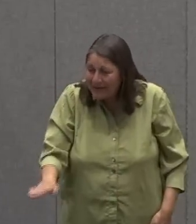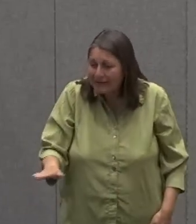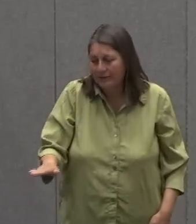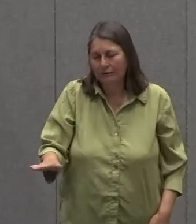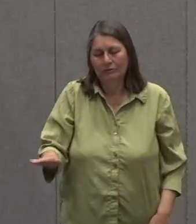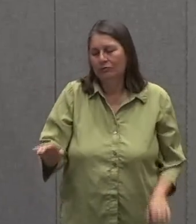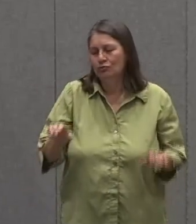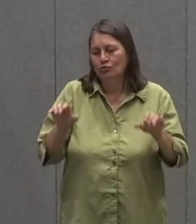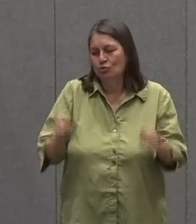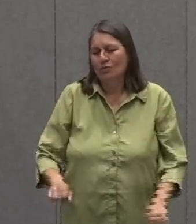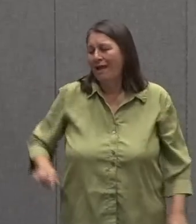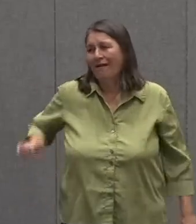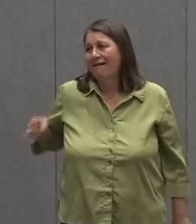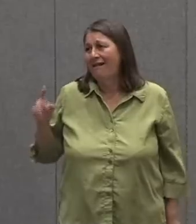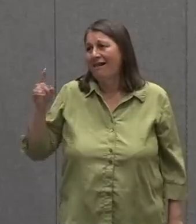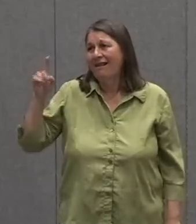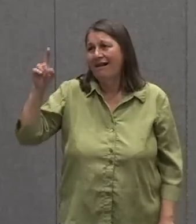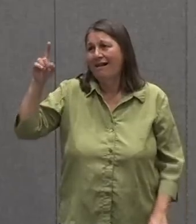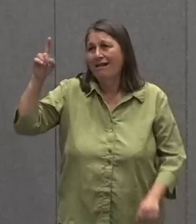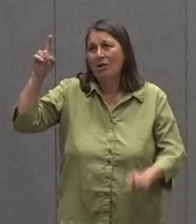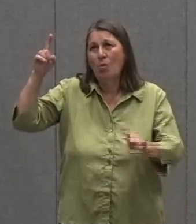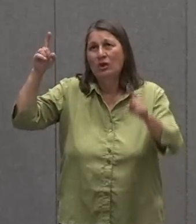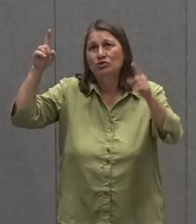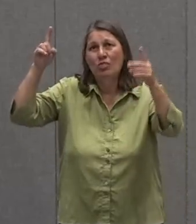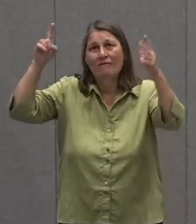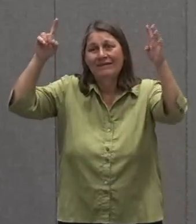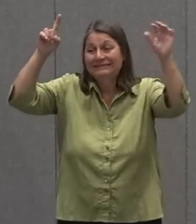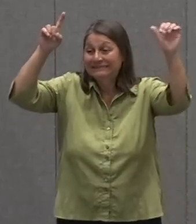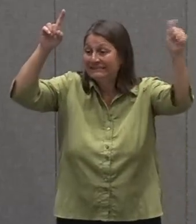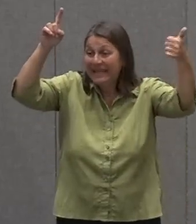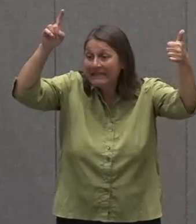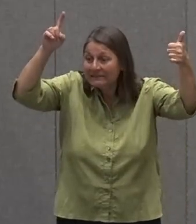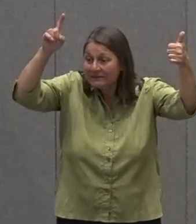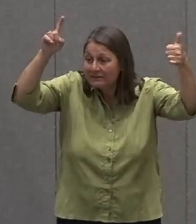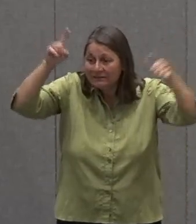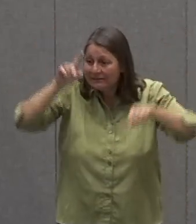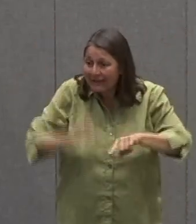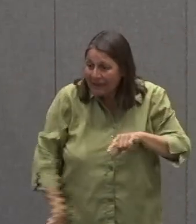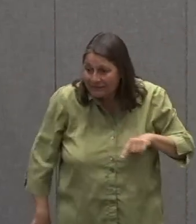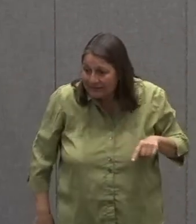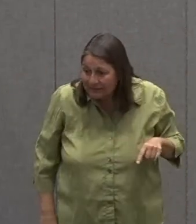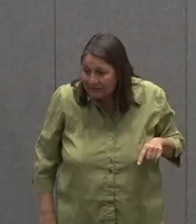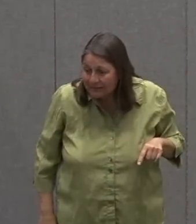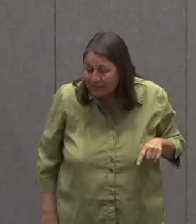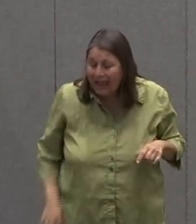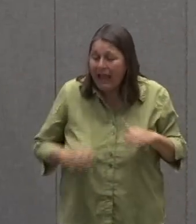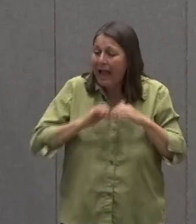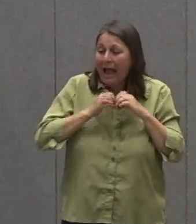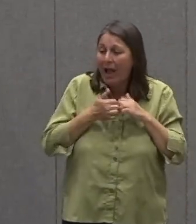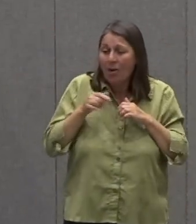to count to more than two or three? How could he hope to succeed where all the other animals,